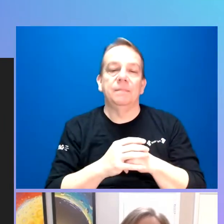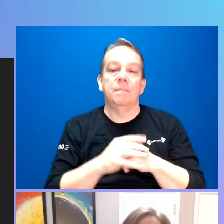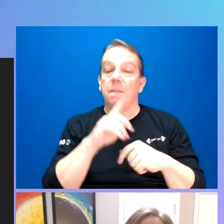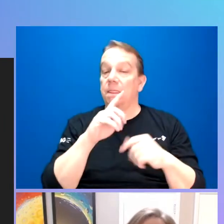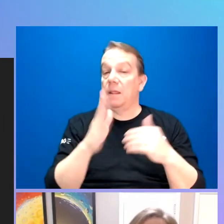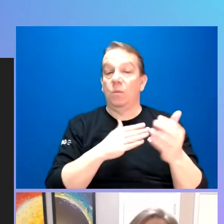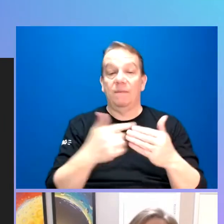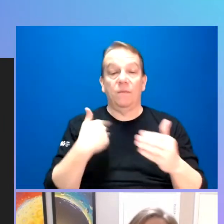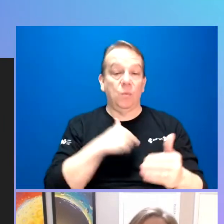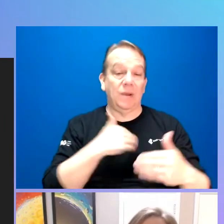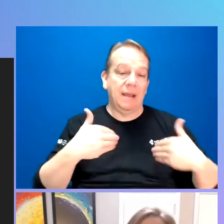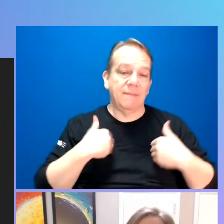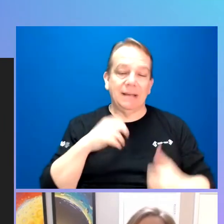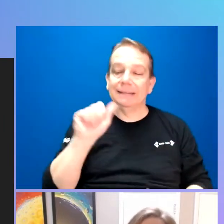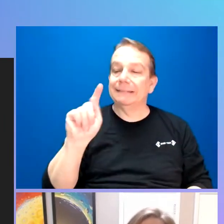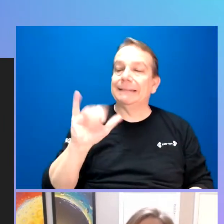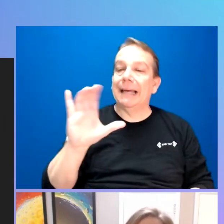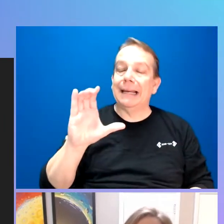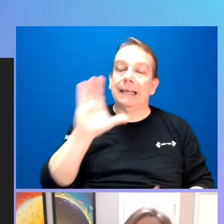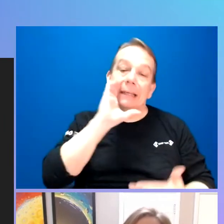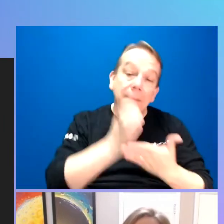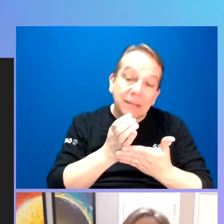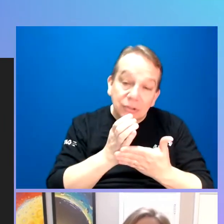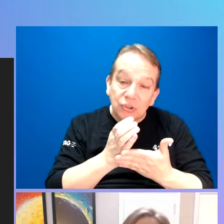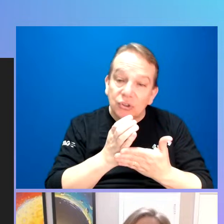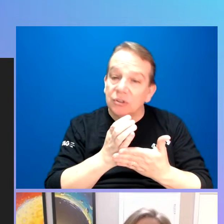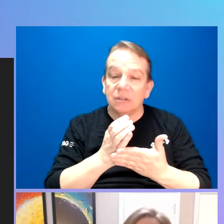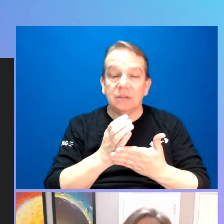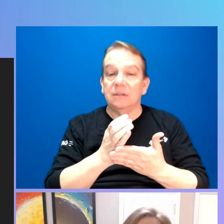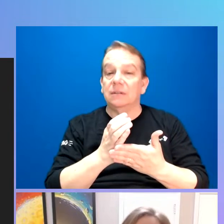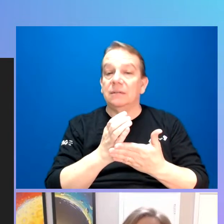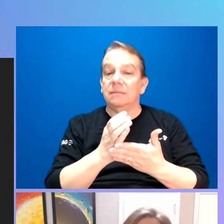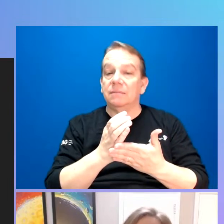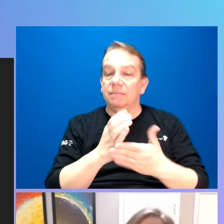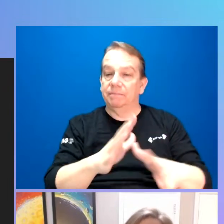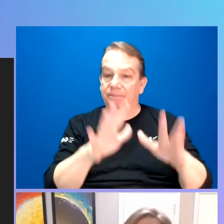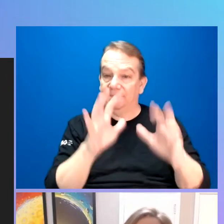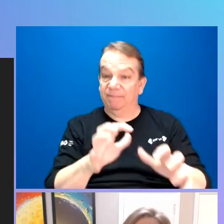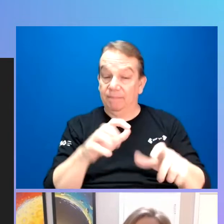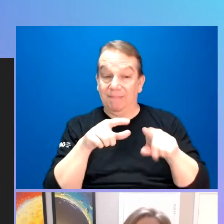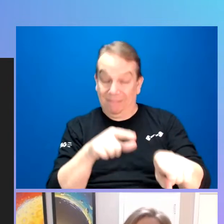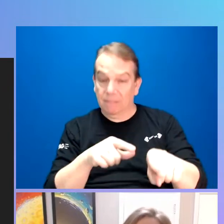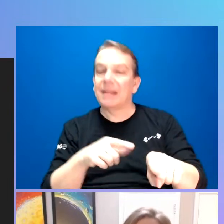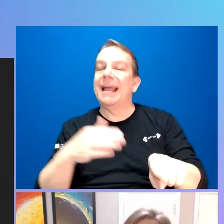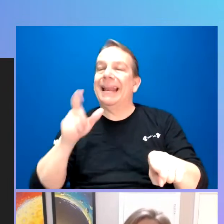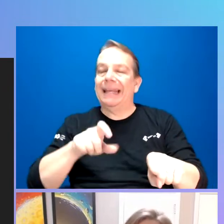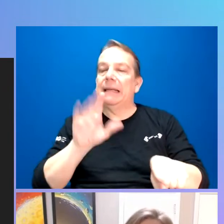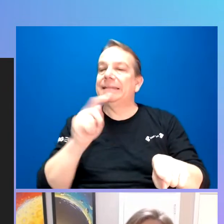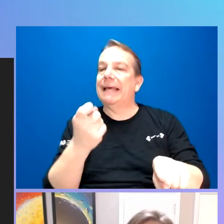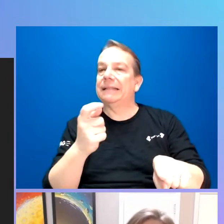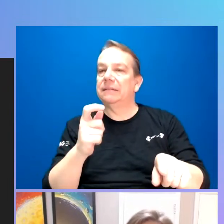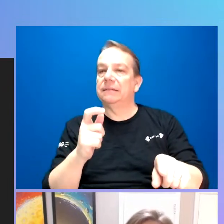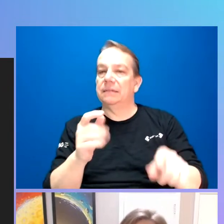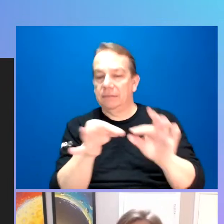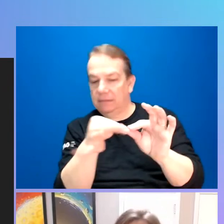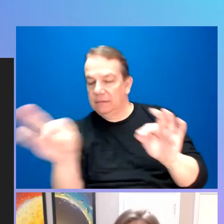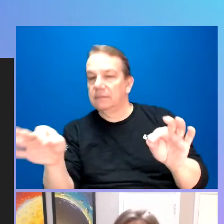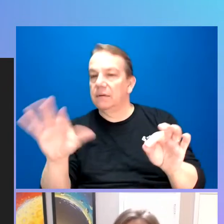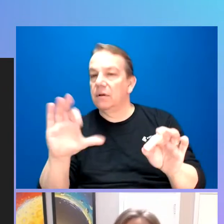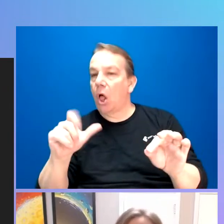we have a static image that communicates information, that image needs a text alternative